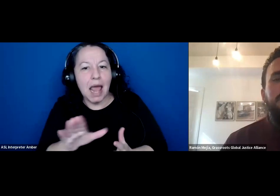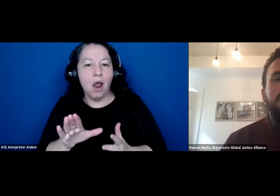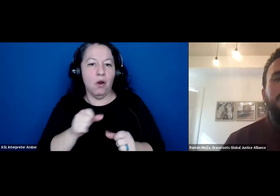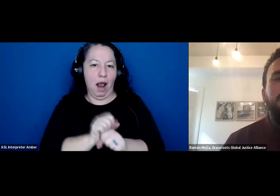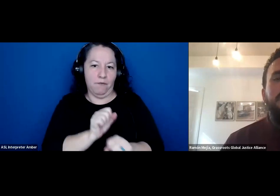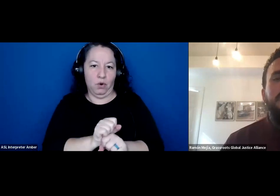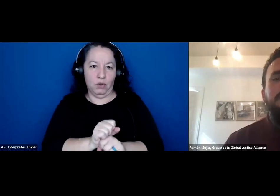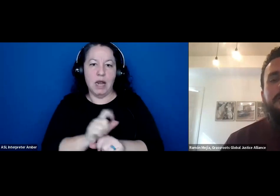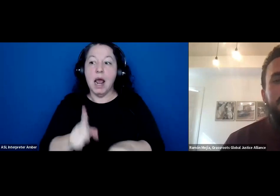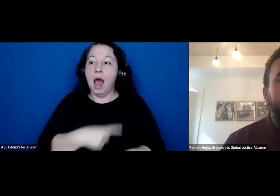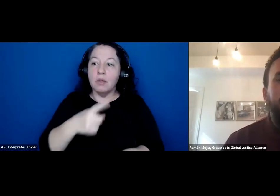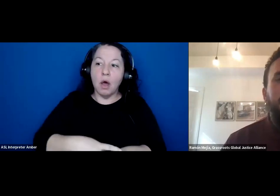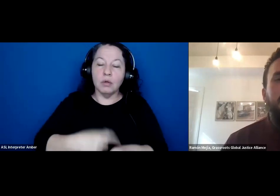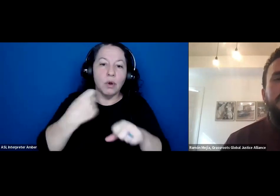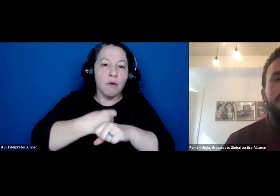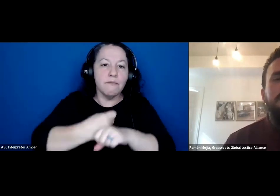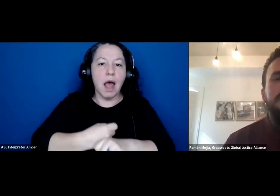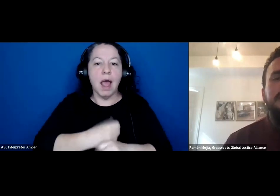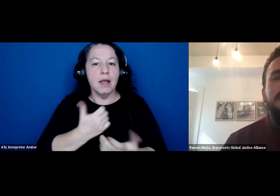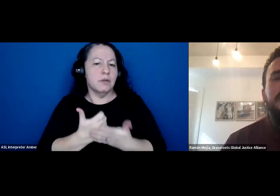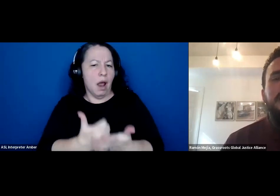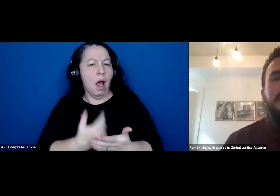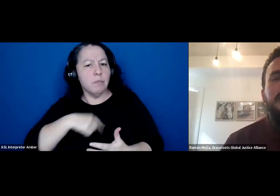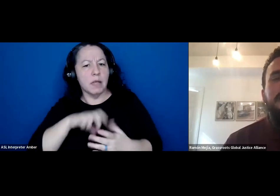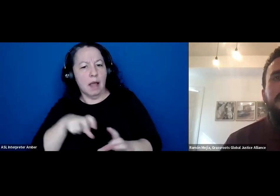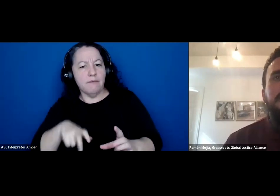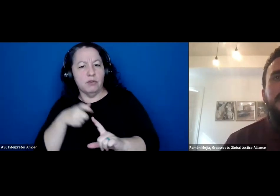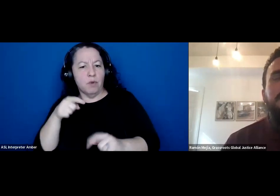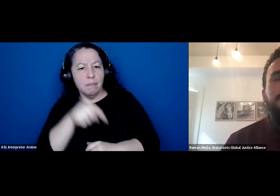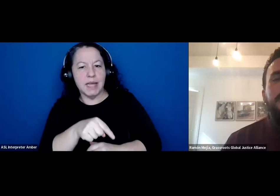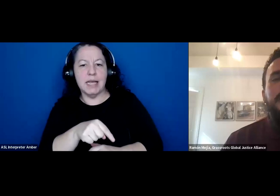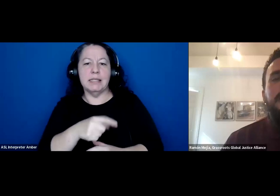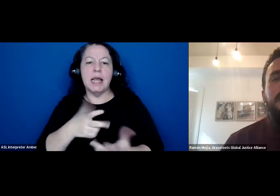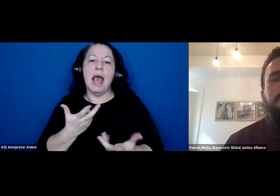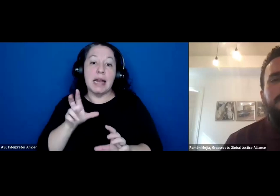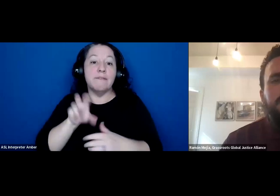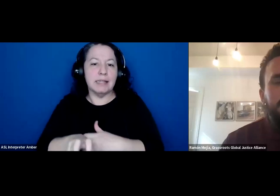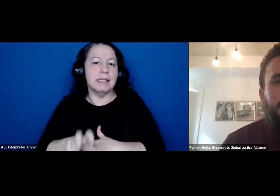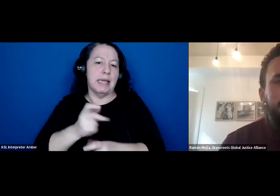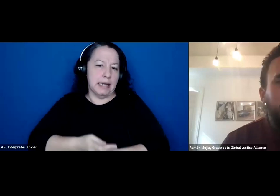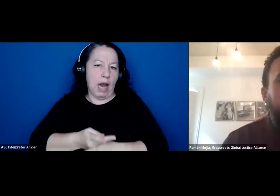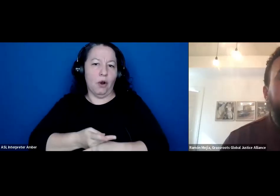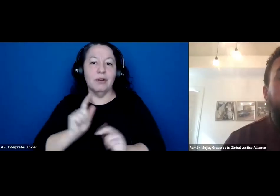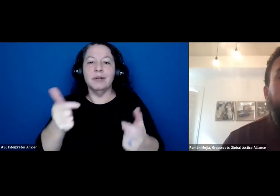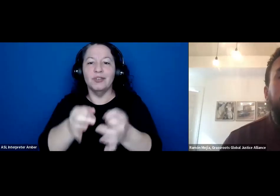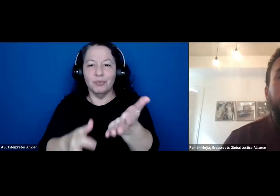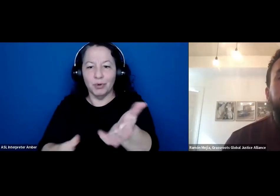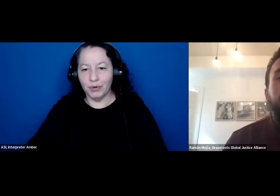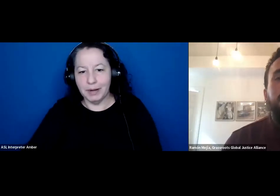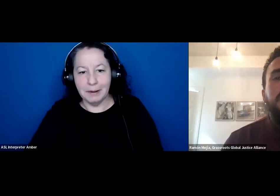to this moment of divesting from home and investing in care. This past October, I was also